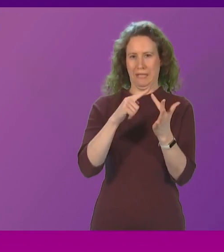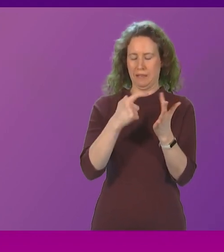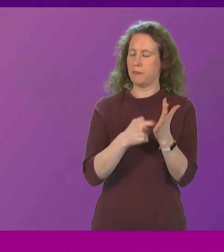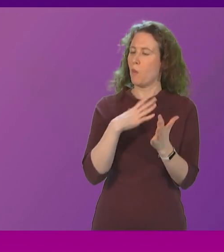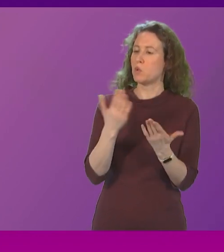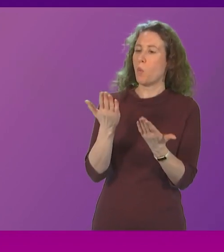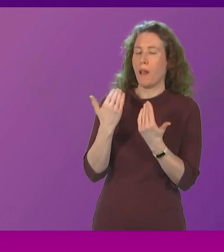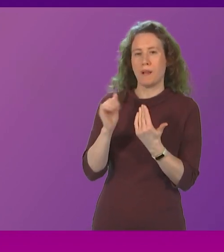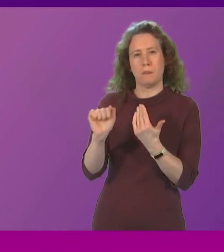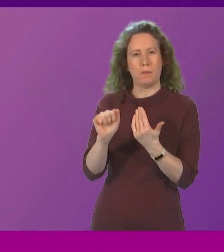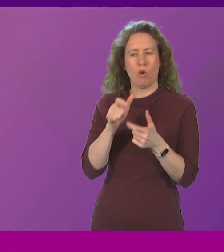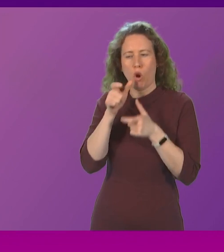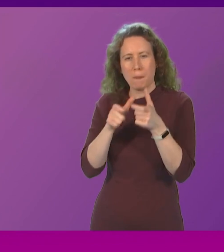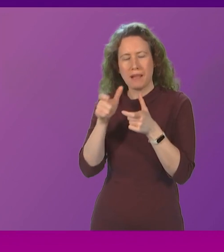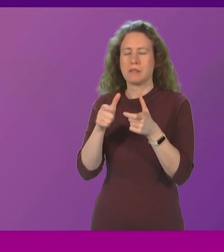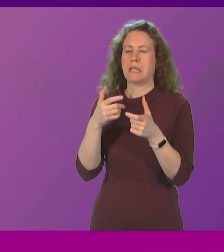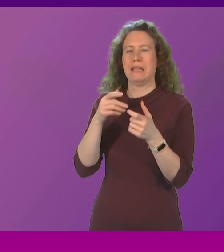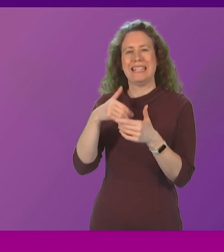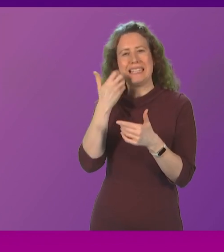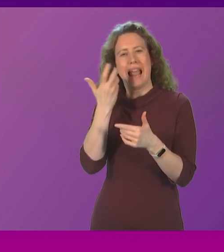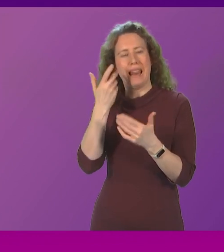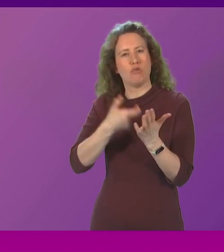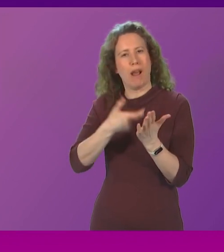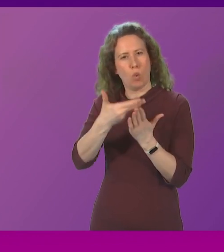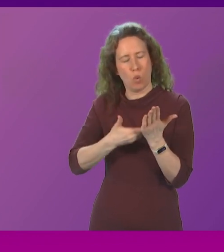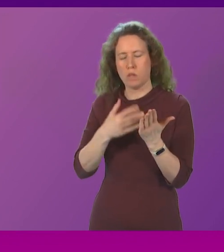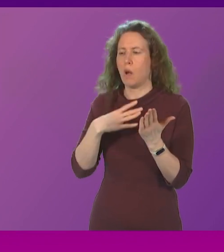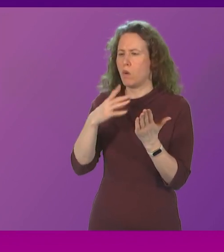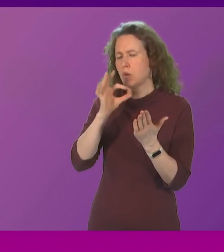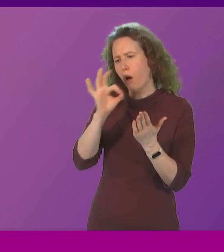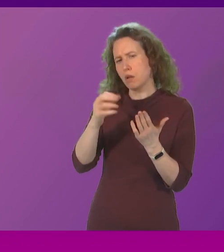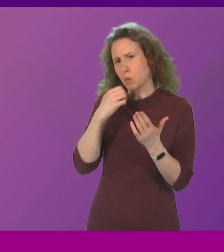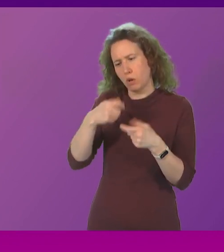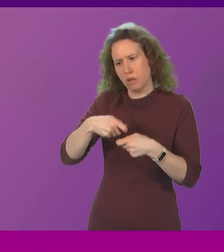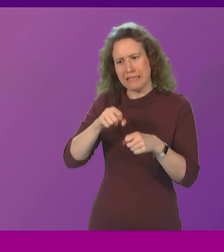to redistribute wealth more fairly, will he meet me and representatives of the Scottish